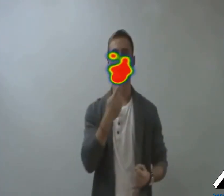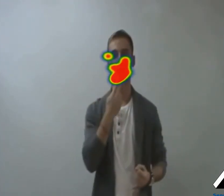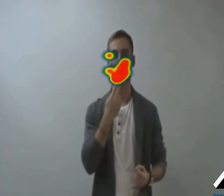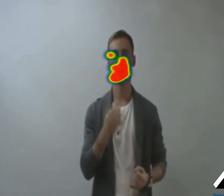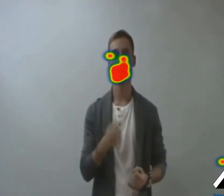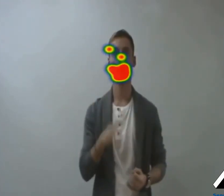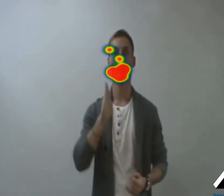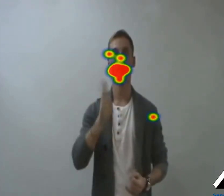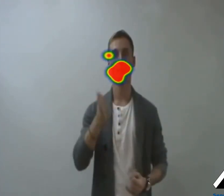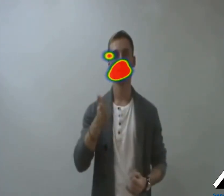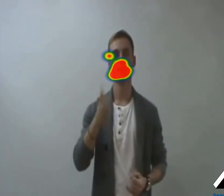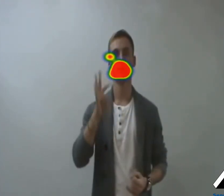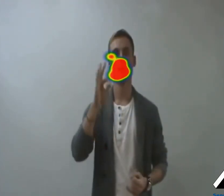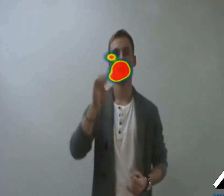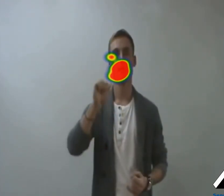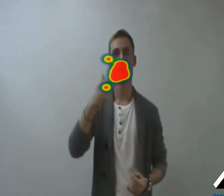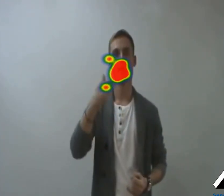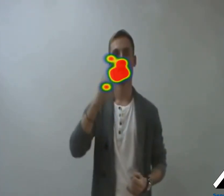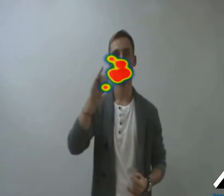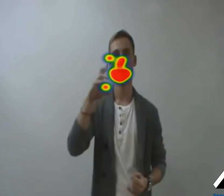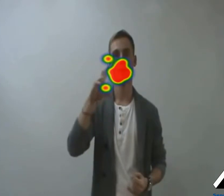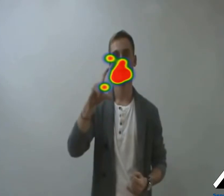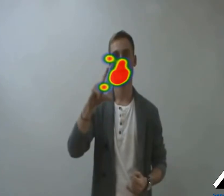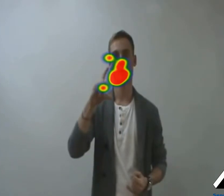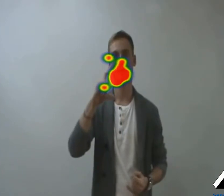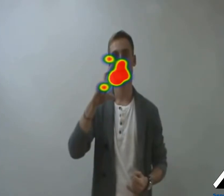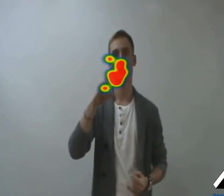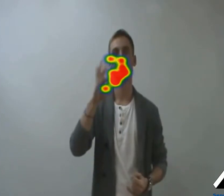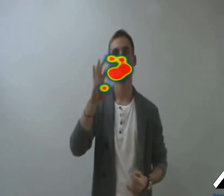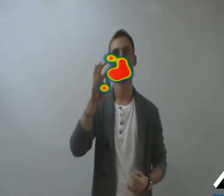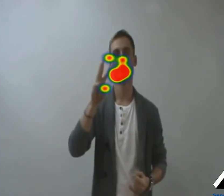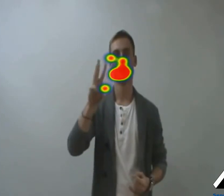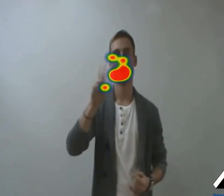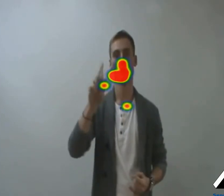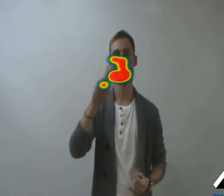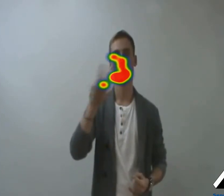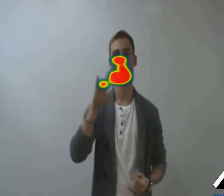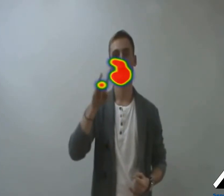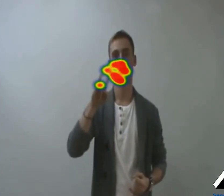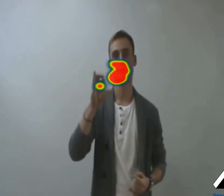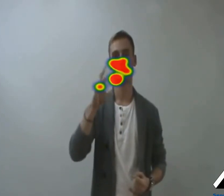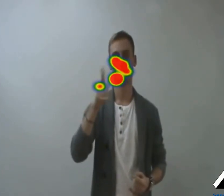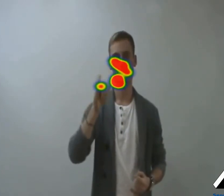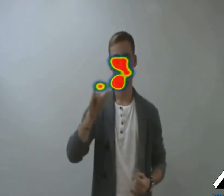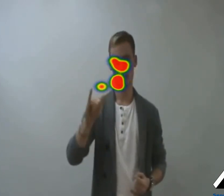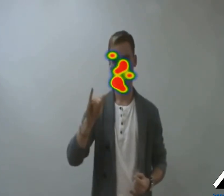Thanks to it, we learn that it is not insignificant for the interpreter’s facial expressions to be given properly enhanced visibility.